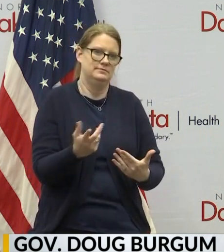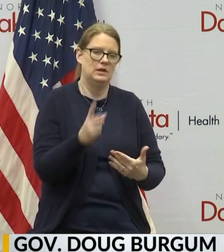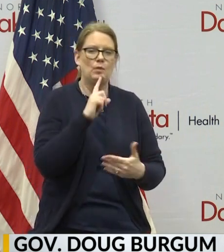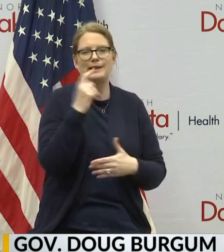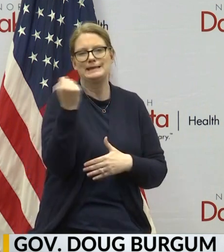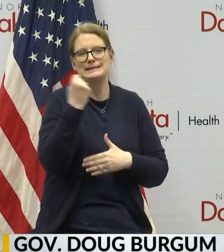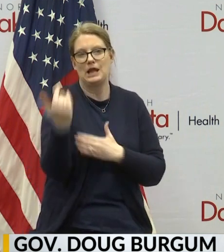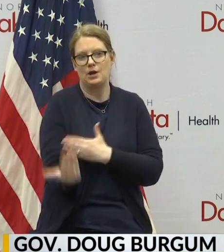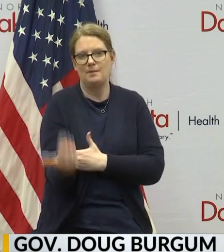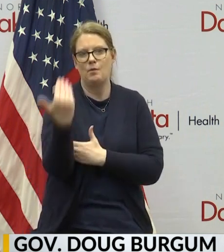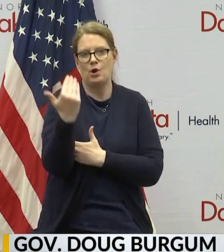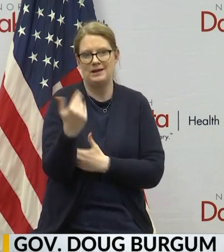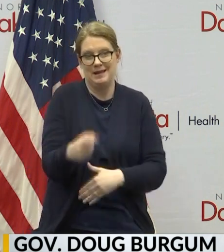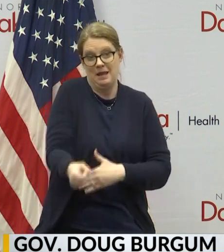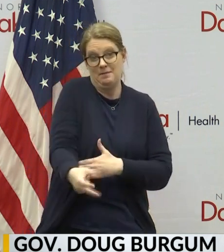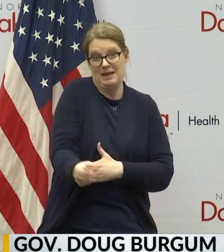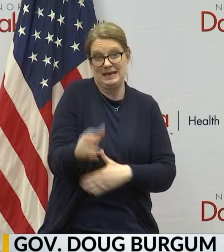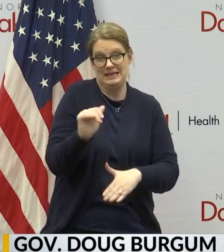SALONS, TATTOO AND BAD ART